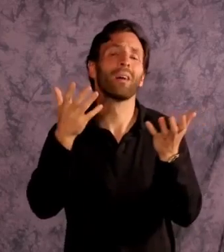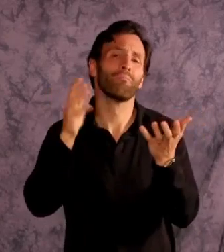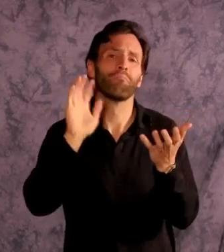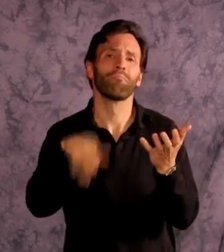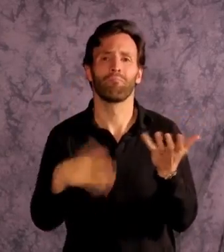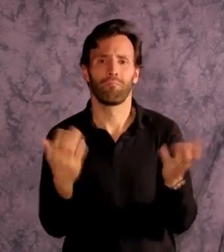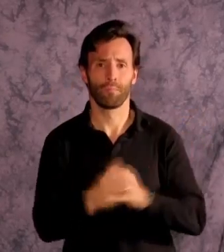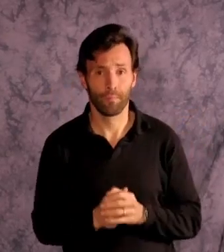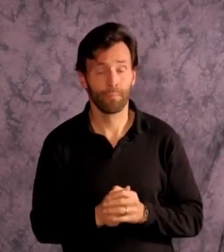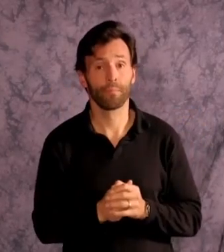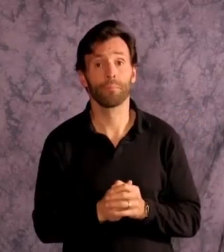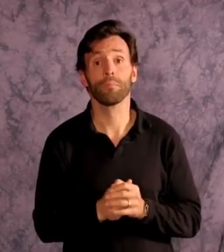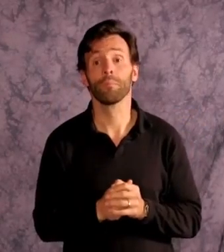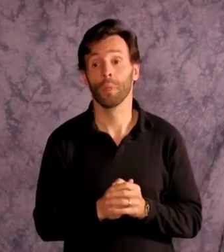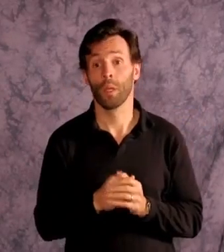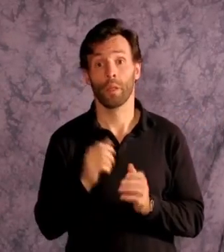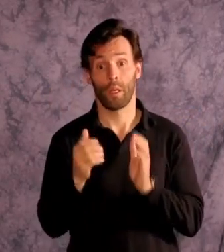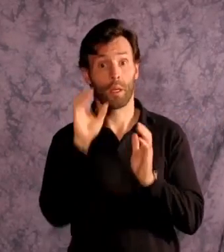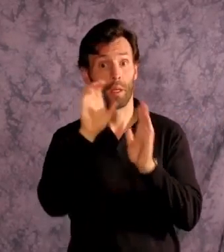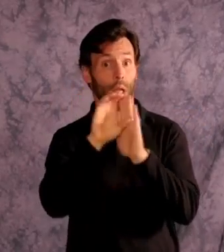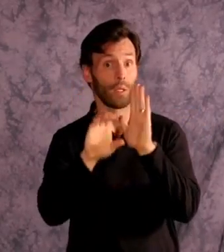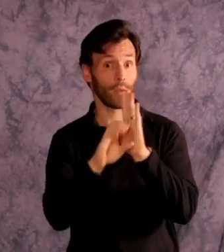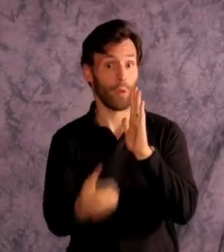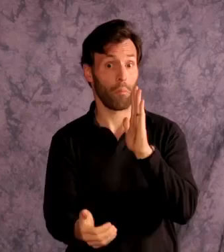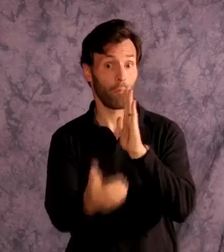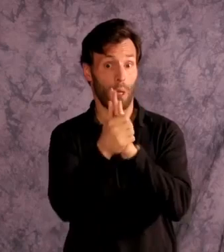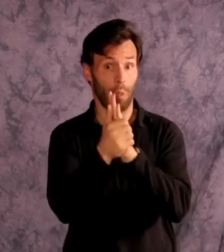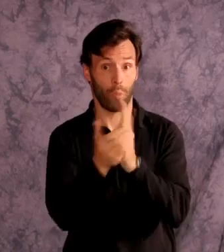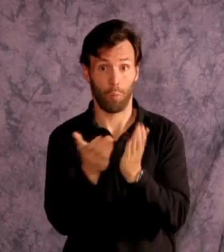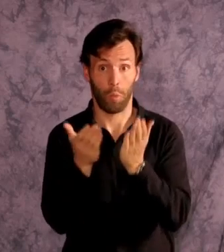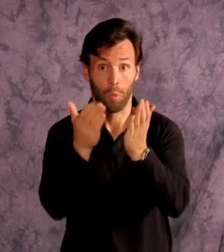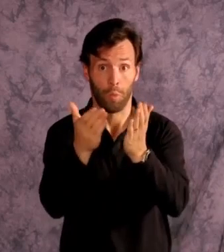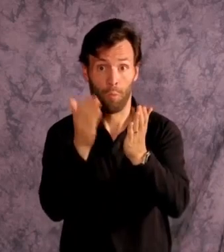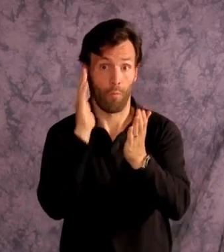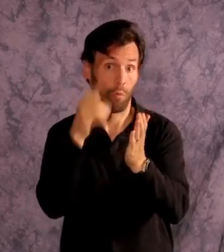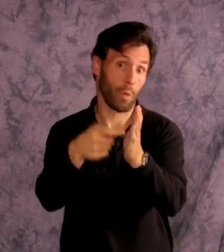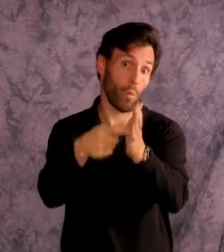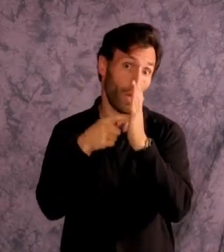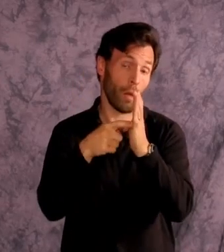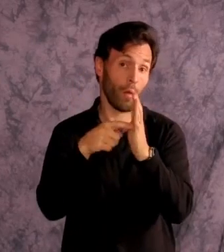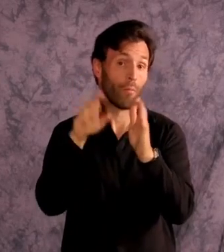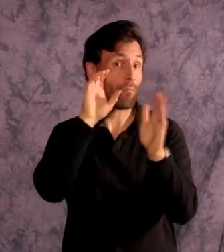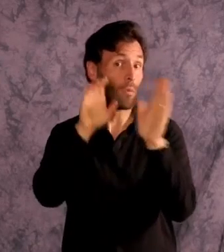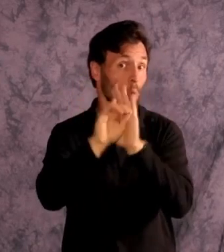A misguided 'solution' in search of a problem